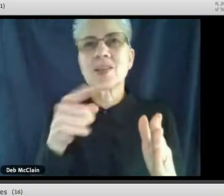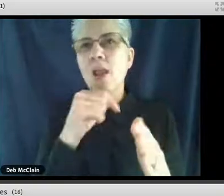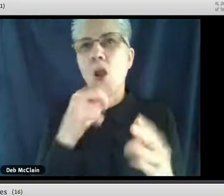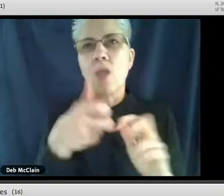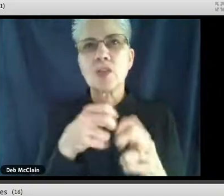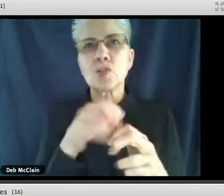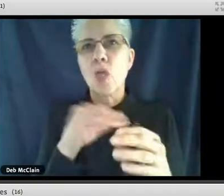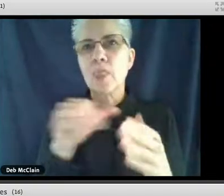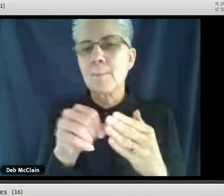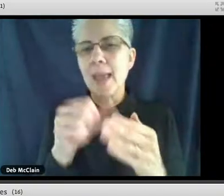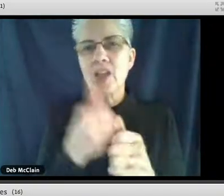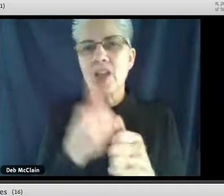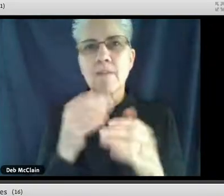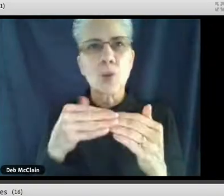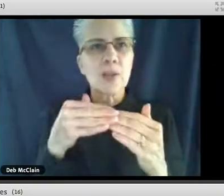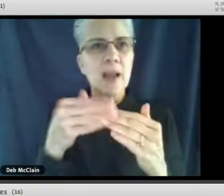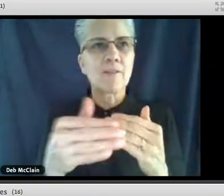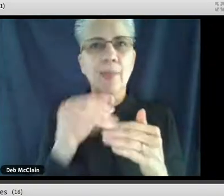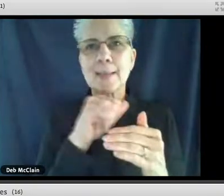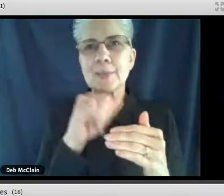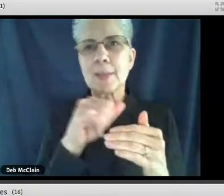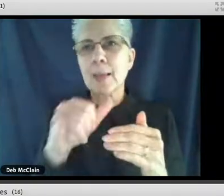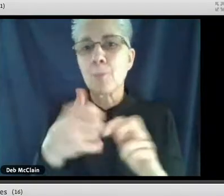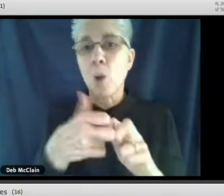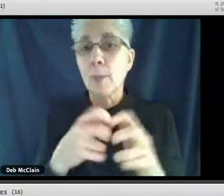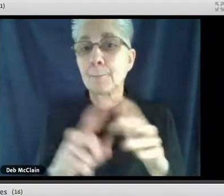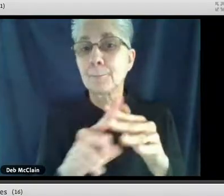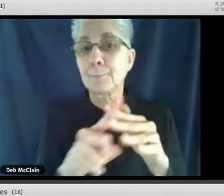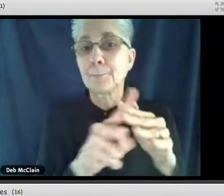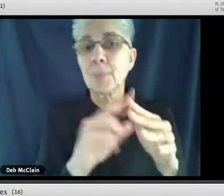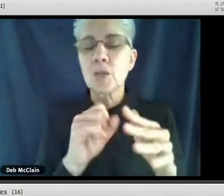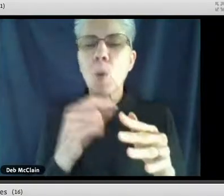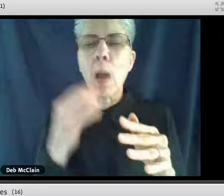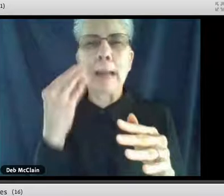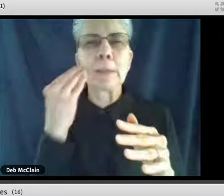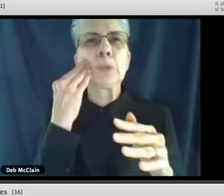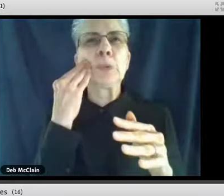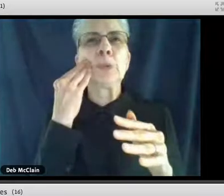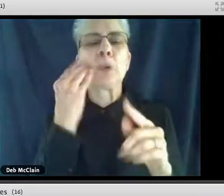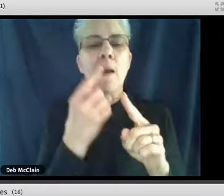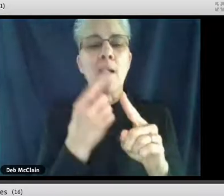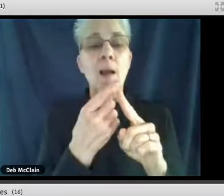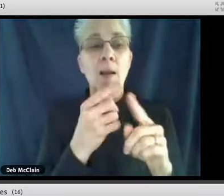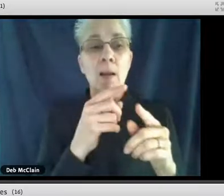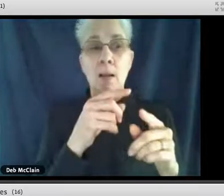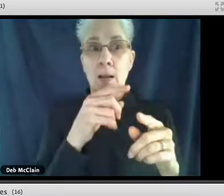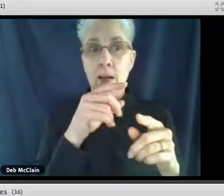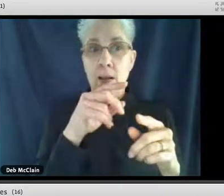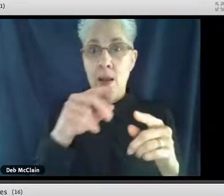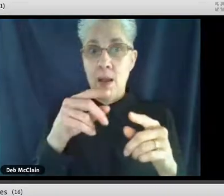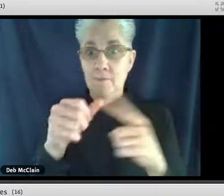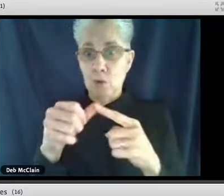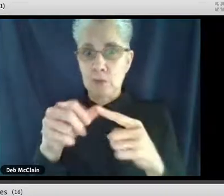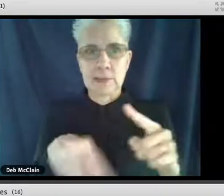and every person after that, it was the same problems. So I knew by the second person what I needed to fix,